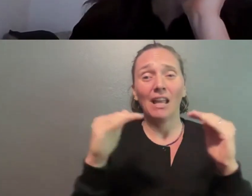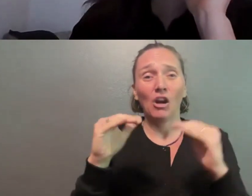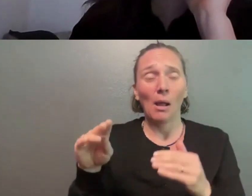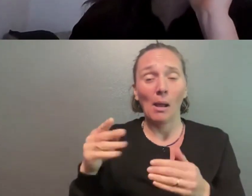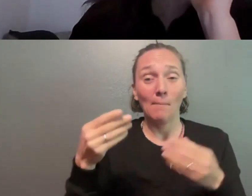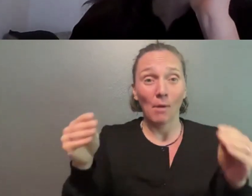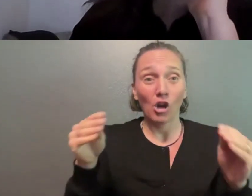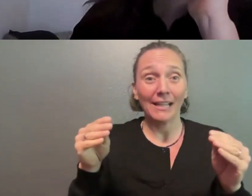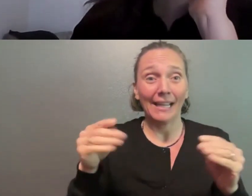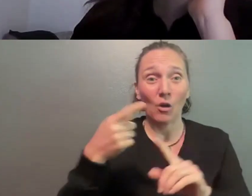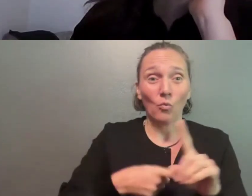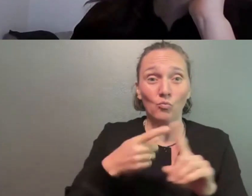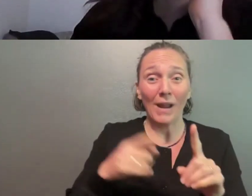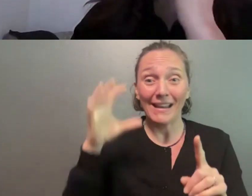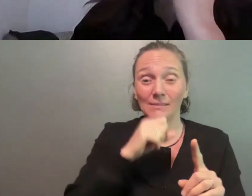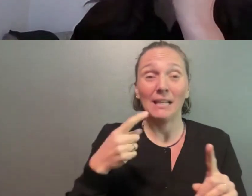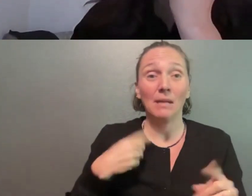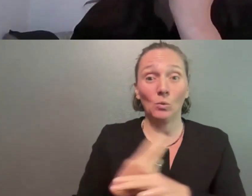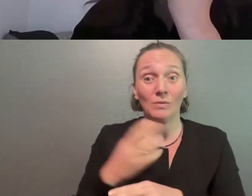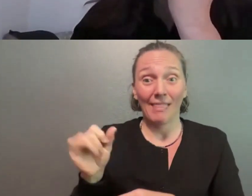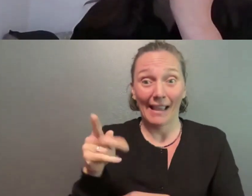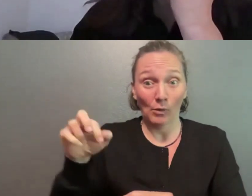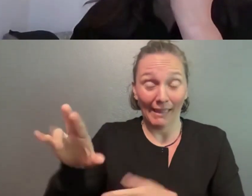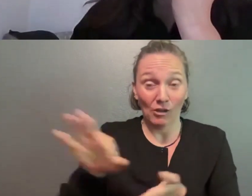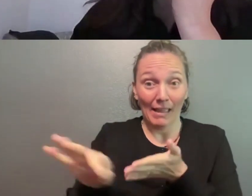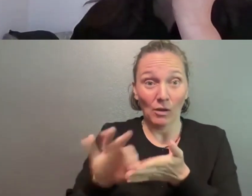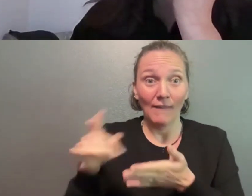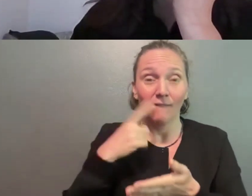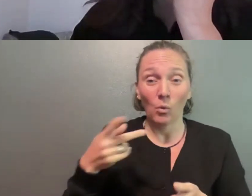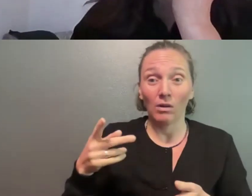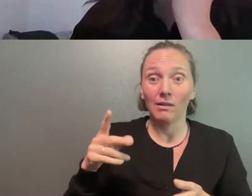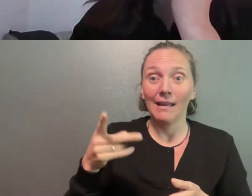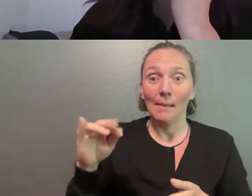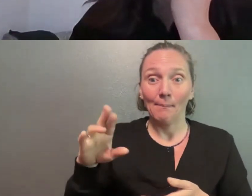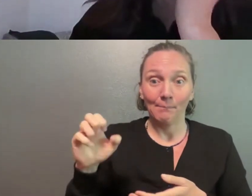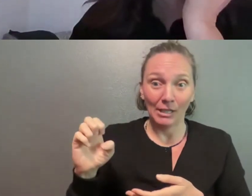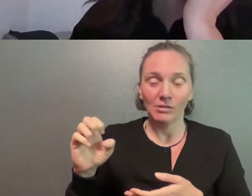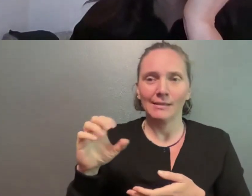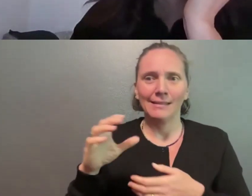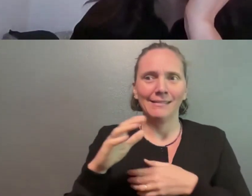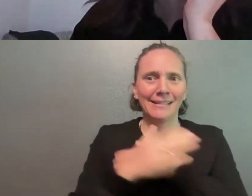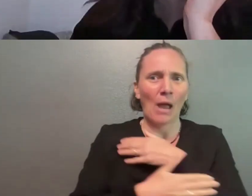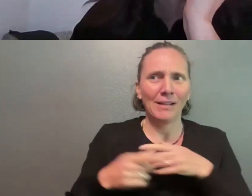for West Pierce County and then went on to Redfin. There are no units or homes you can rent for 1500. Self-sufficiency.